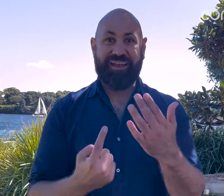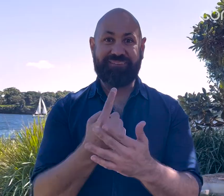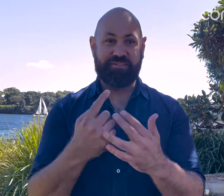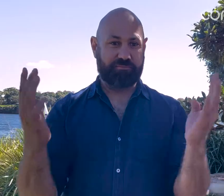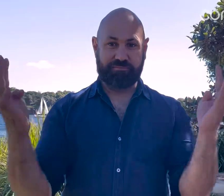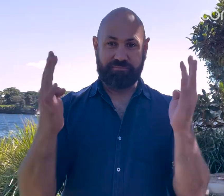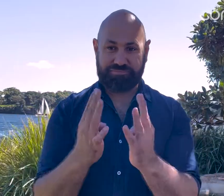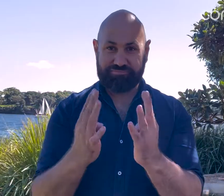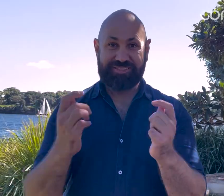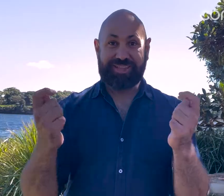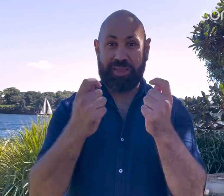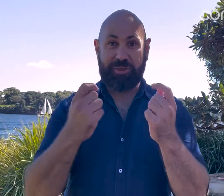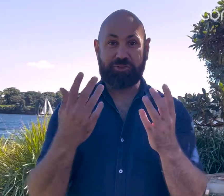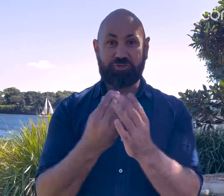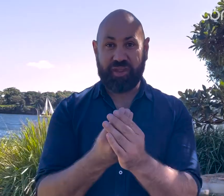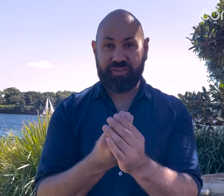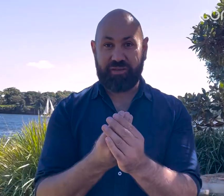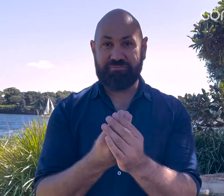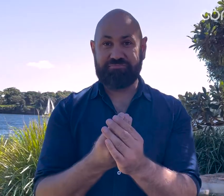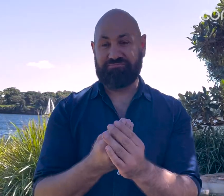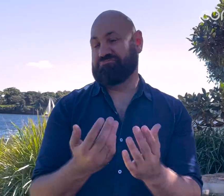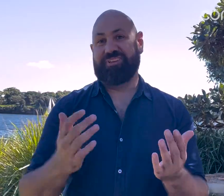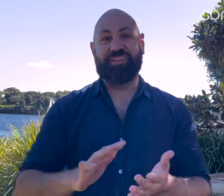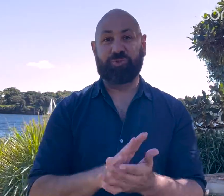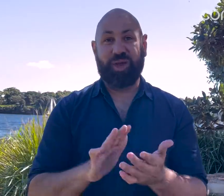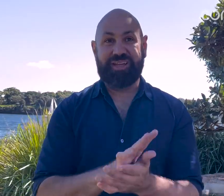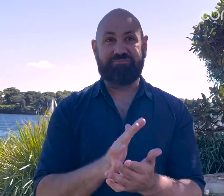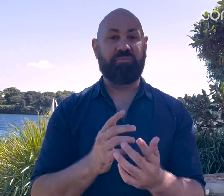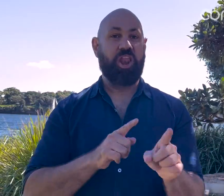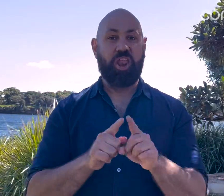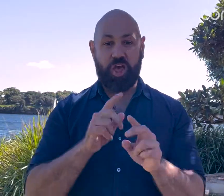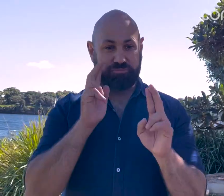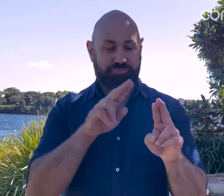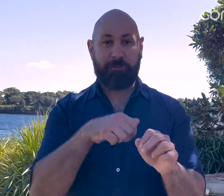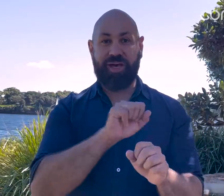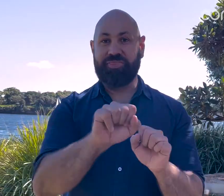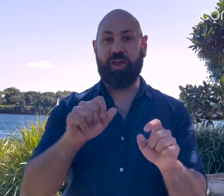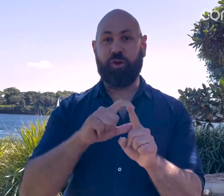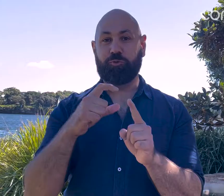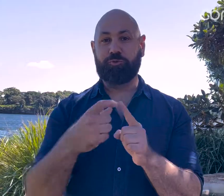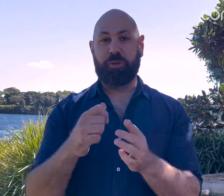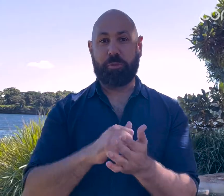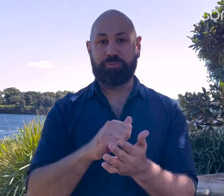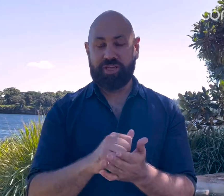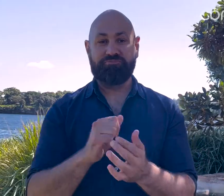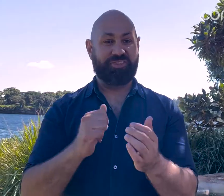celebrate together and learn more about their culture